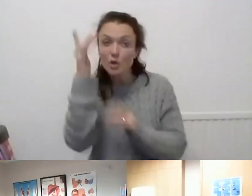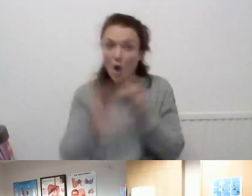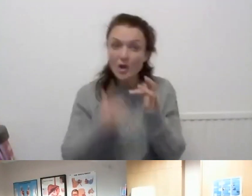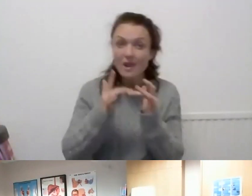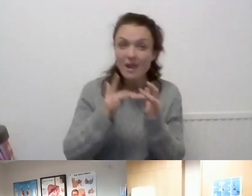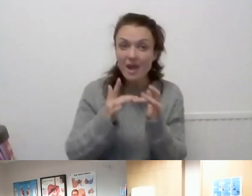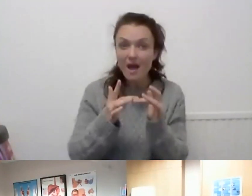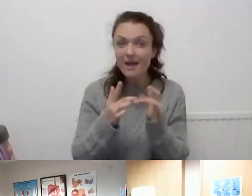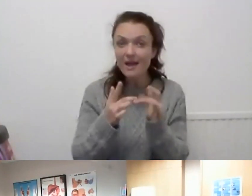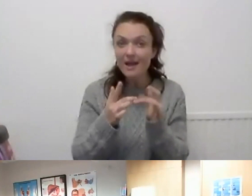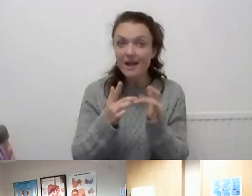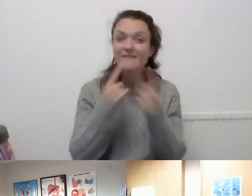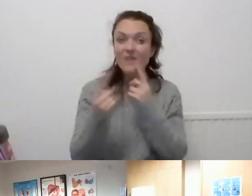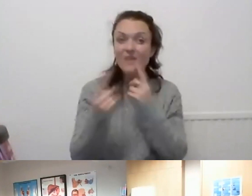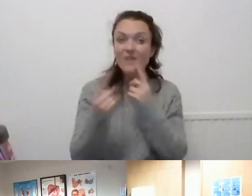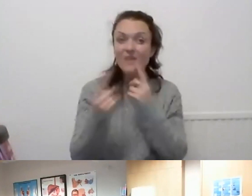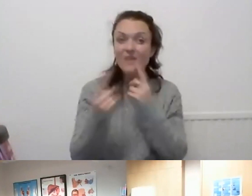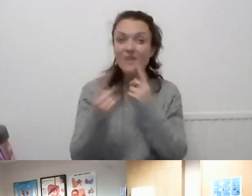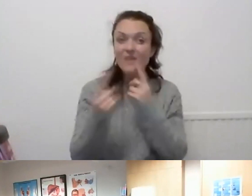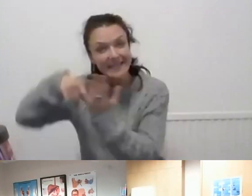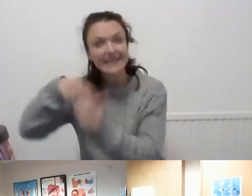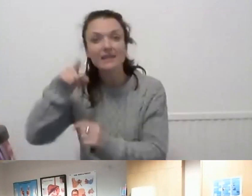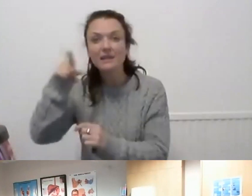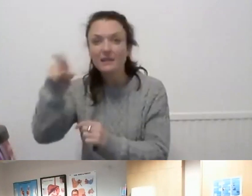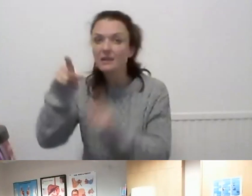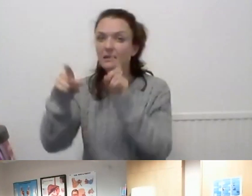website like the Royal College of Obstetricians and gynaecologists, and I'll certainly share this